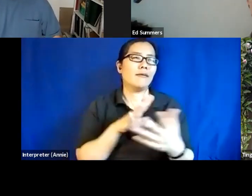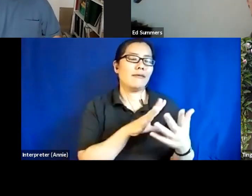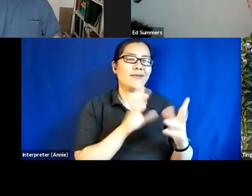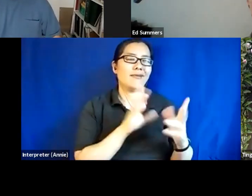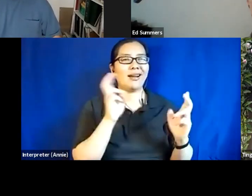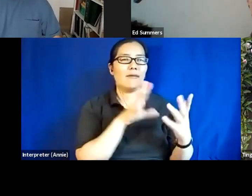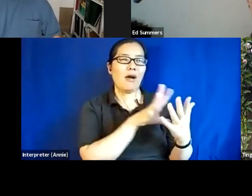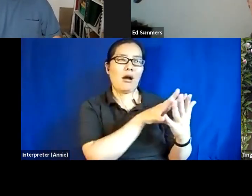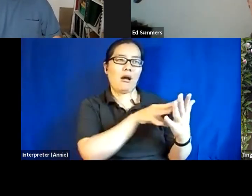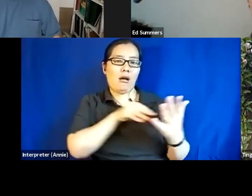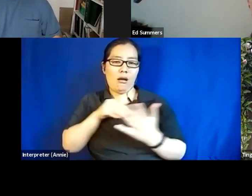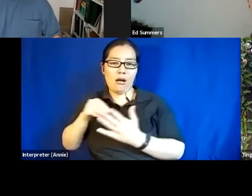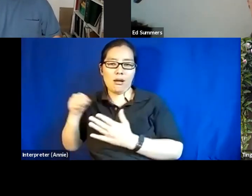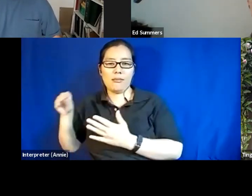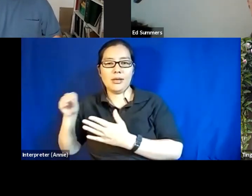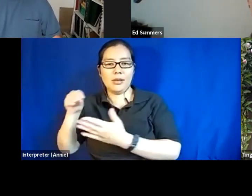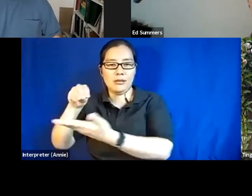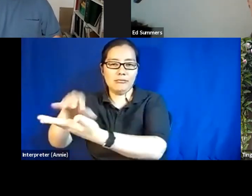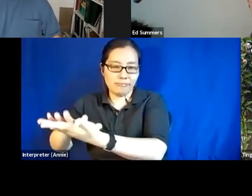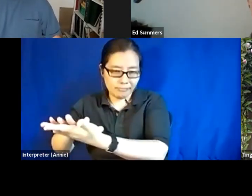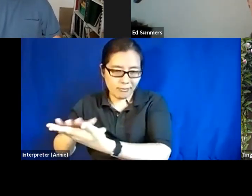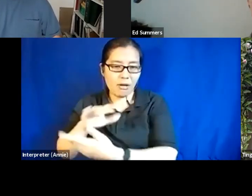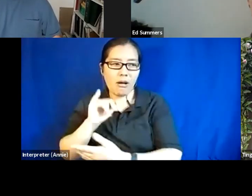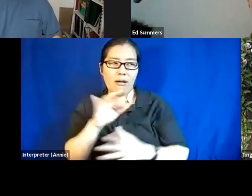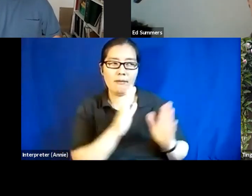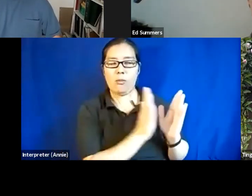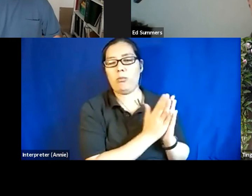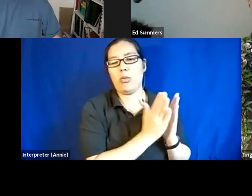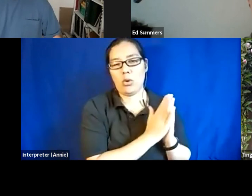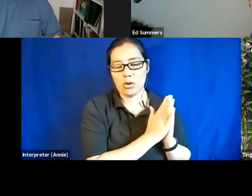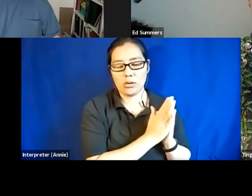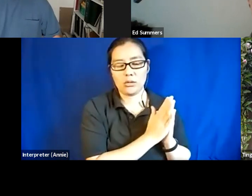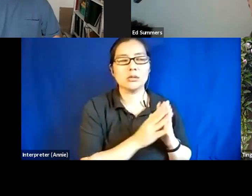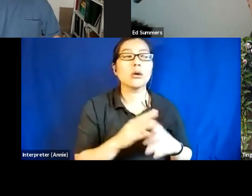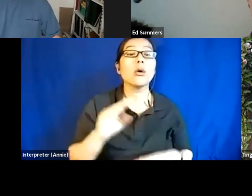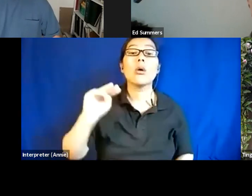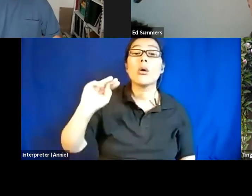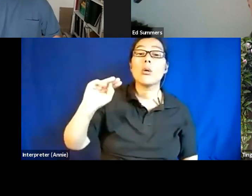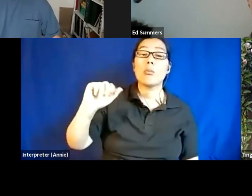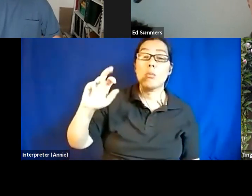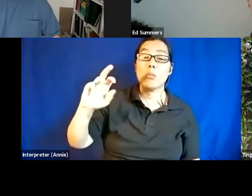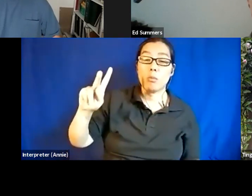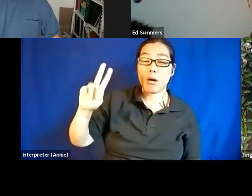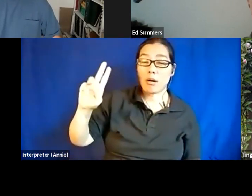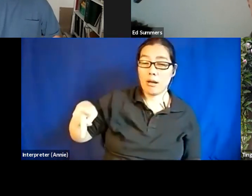And what we're looking at with like a mark up language is much more